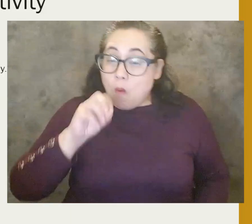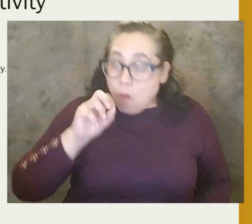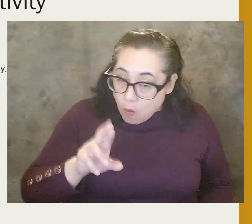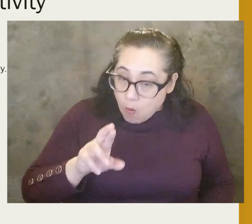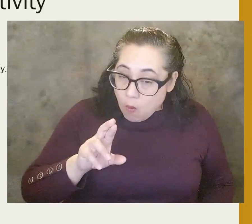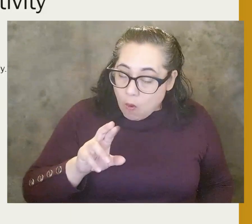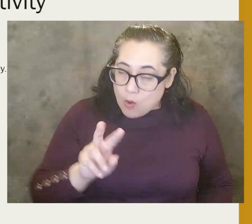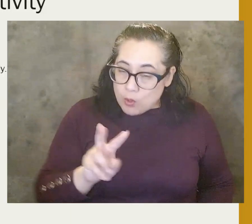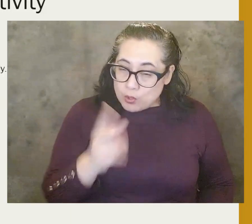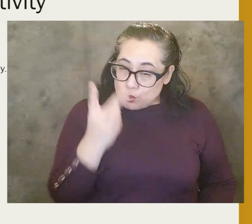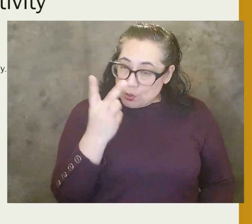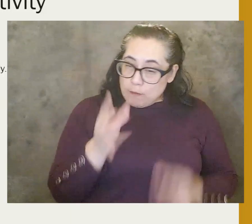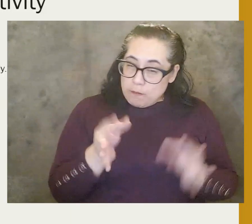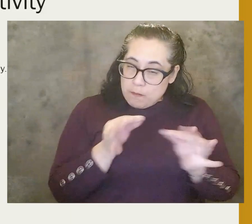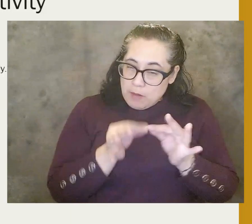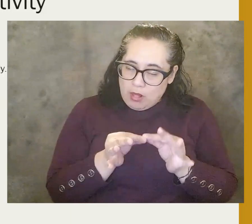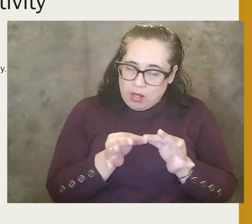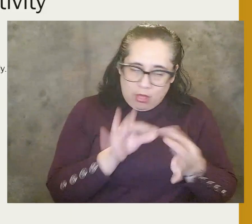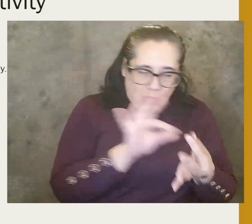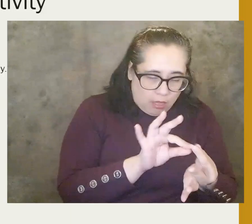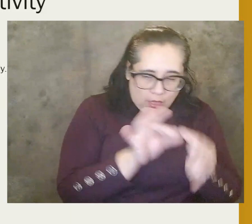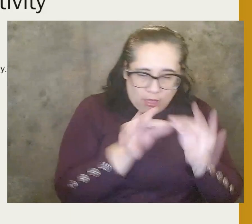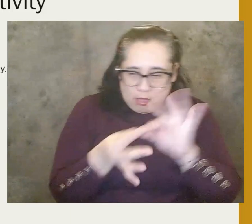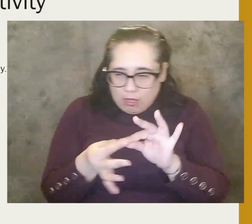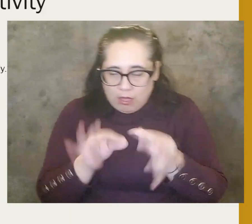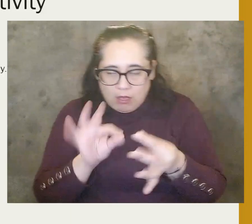interpreted the same message differently.